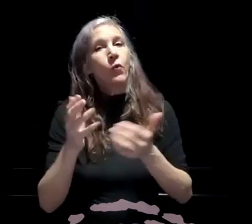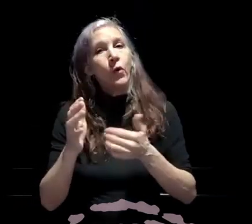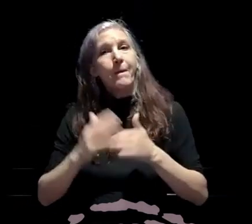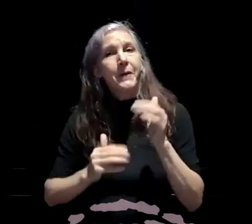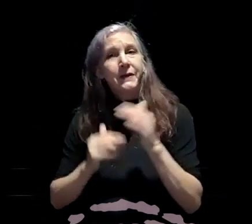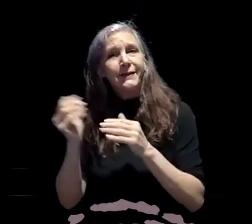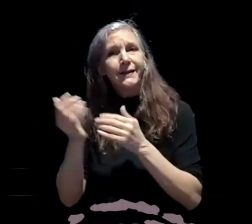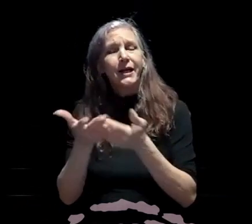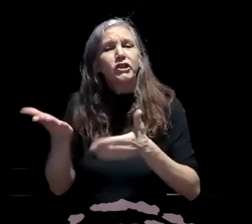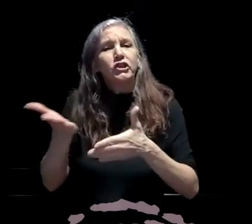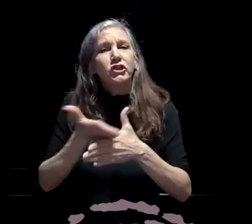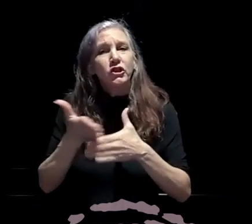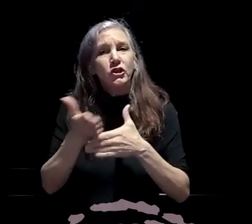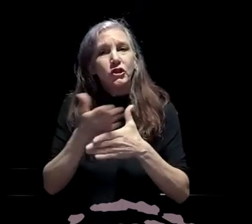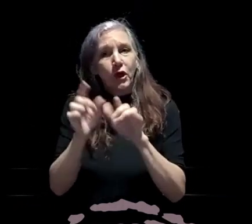We're building a shared language. Through play and we're connecting on a more intuitive level than we can with words.